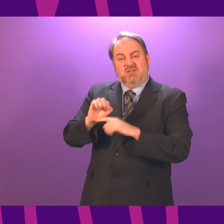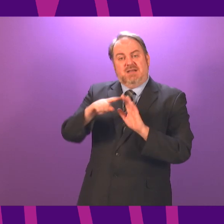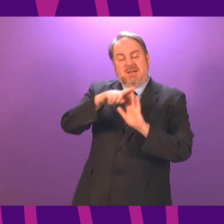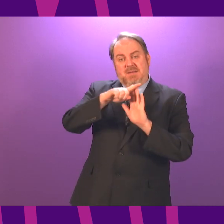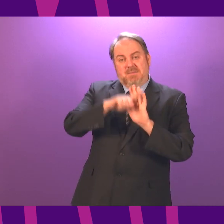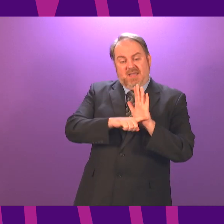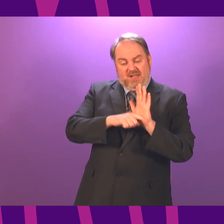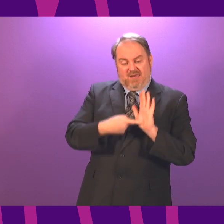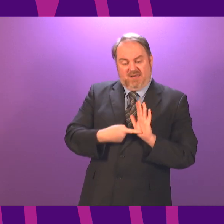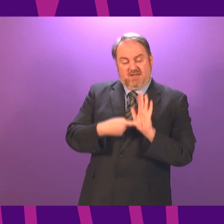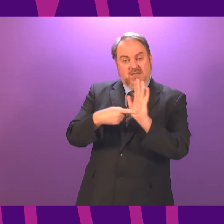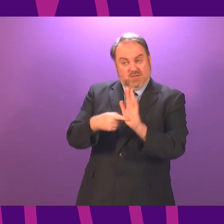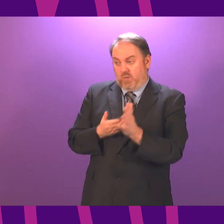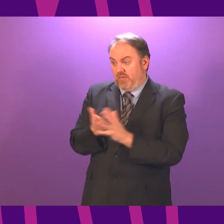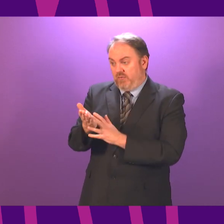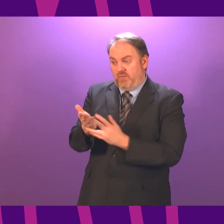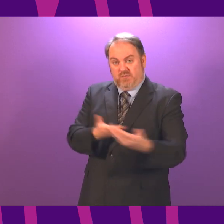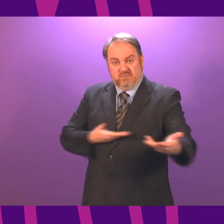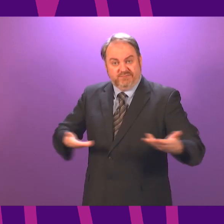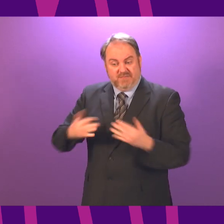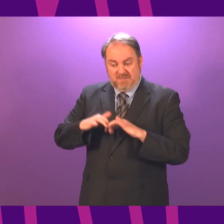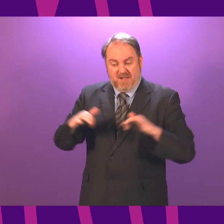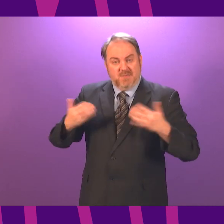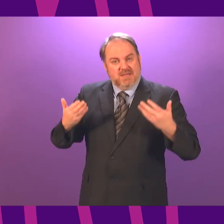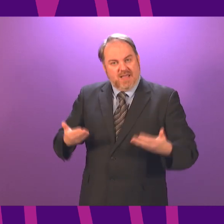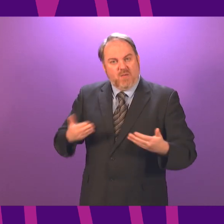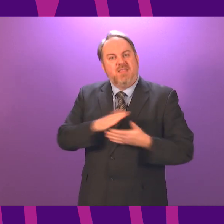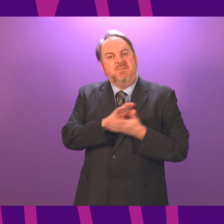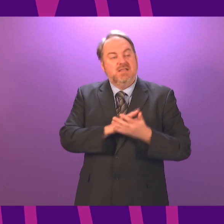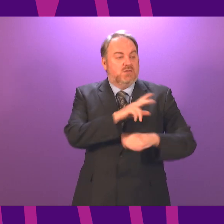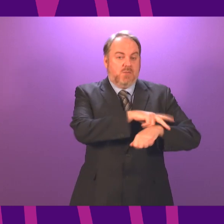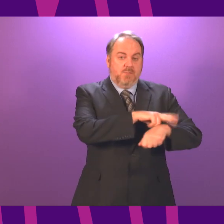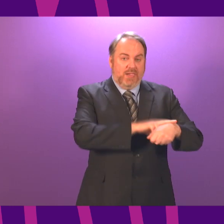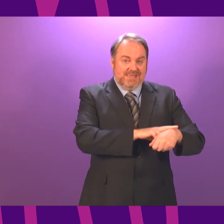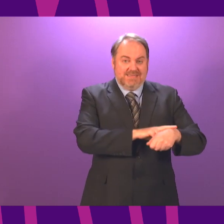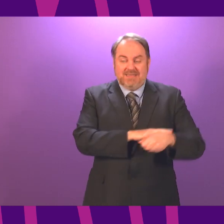is going through the Parliament, will provide the police and courts with further powers to protect